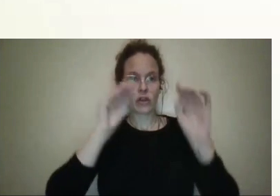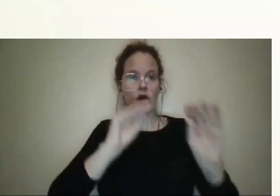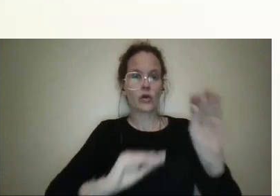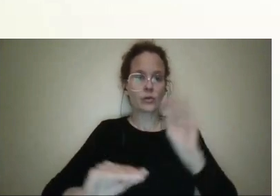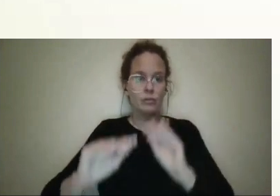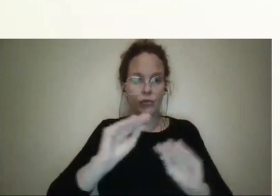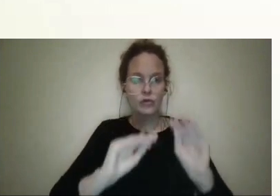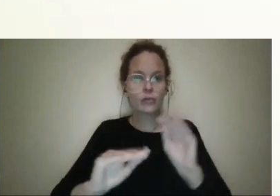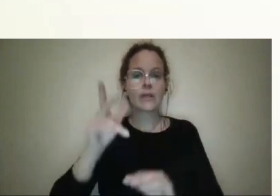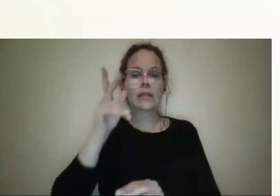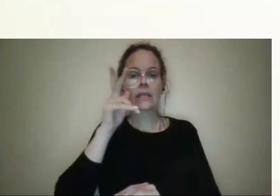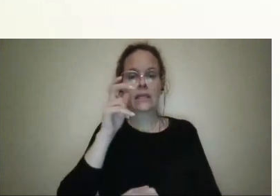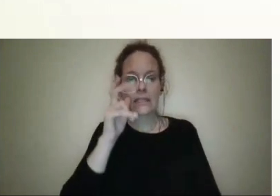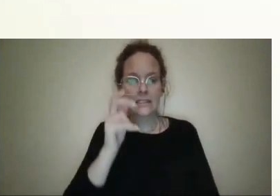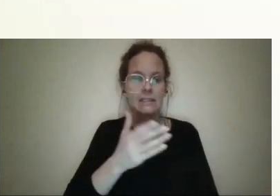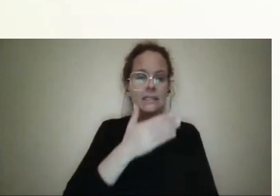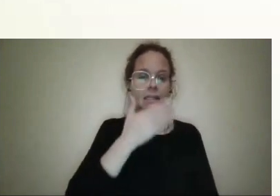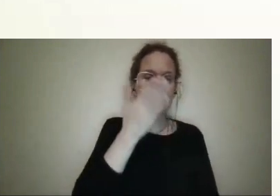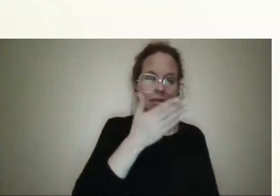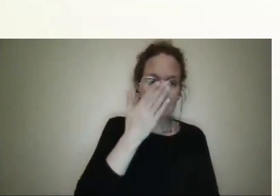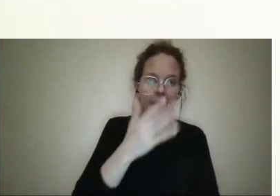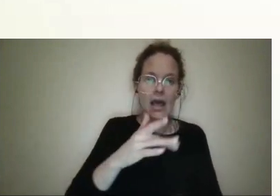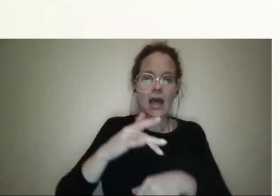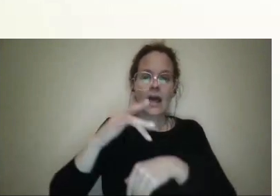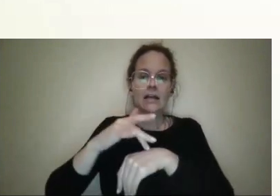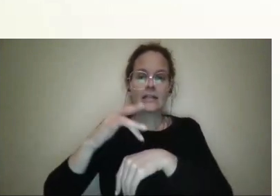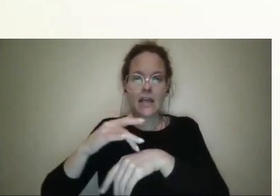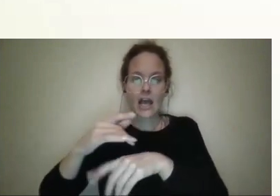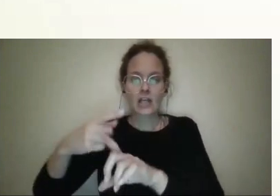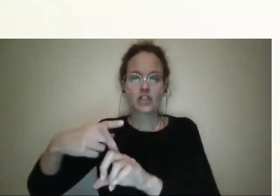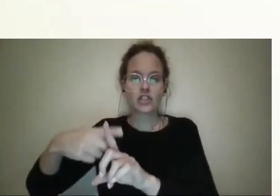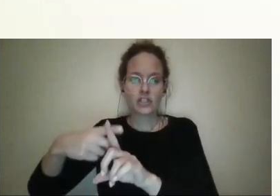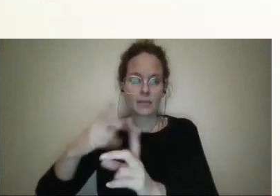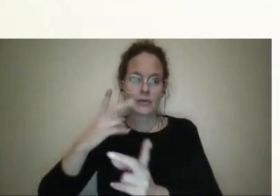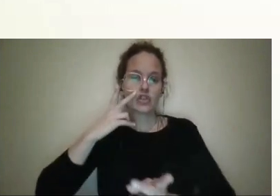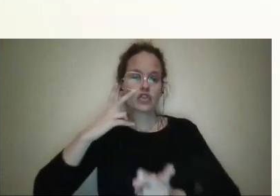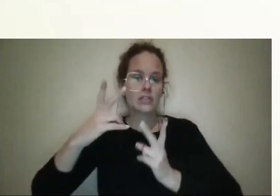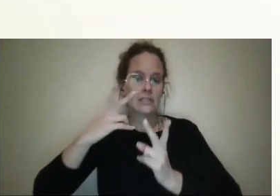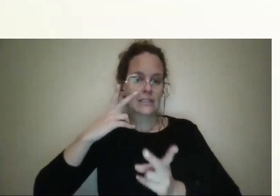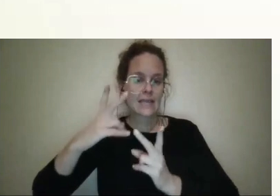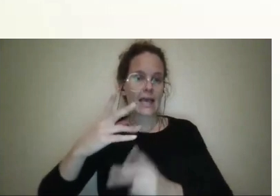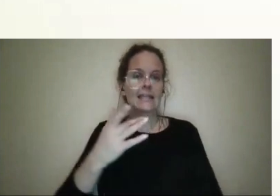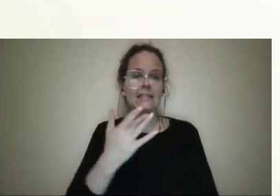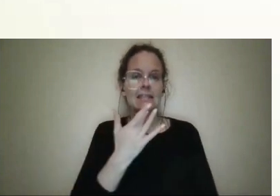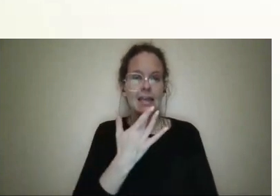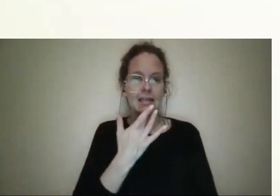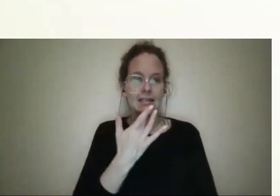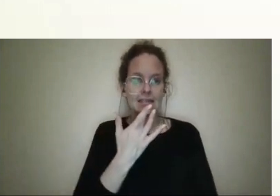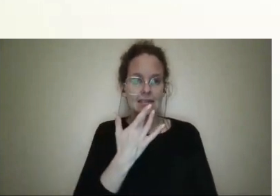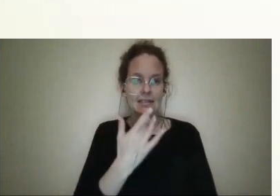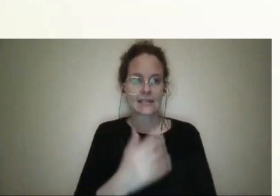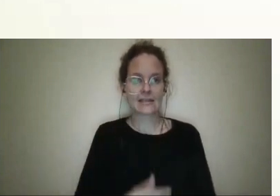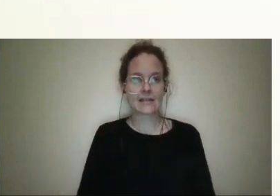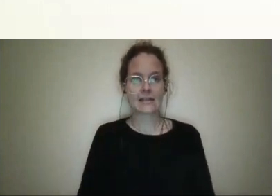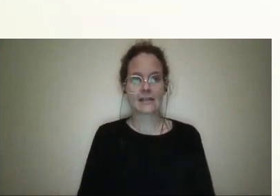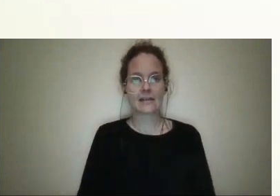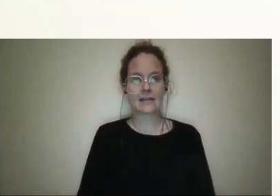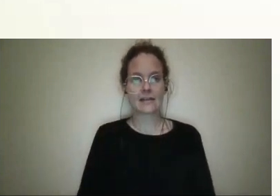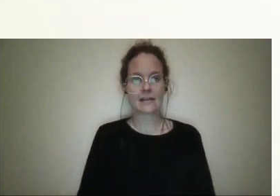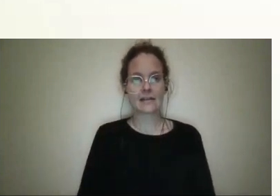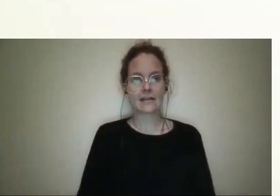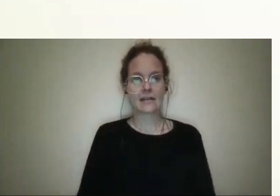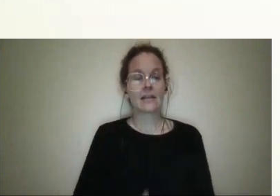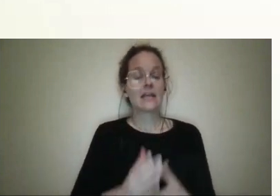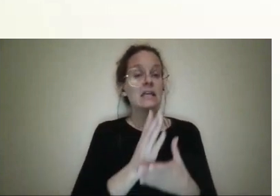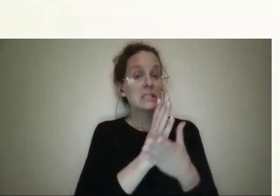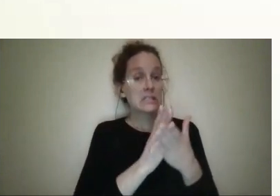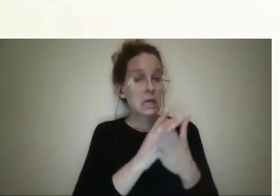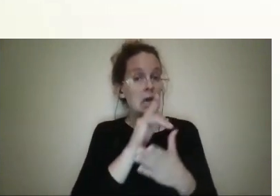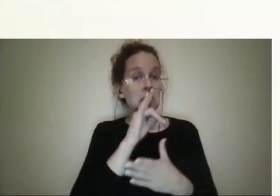smell, touch and temperature, sight, taste. I got some kiddos that really are into aroma